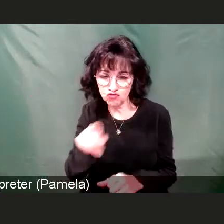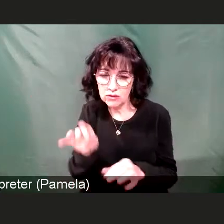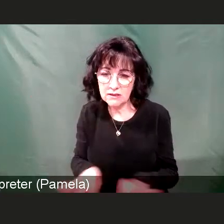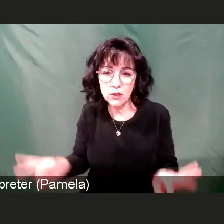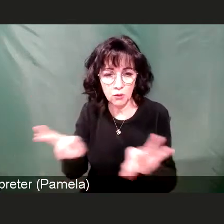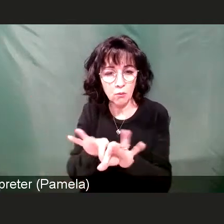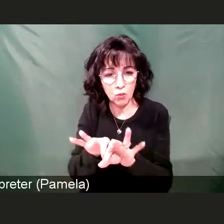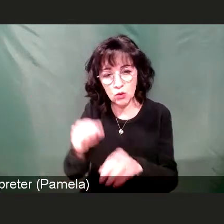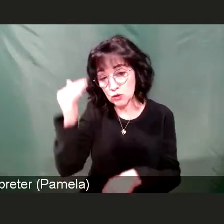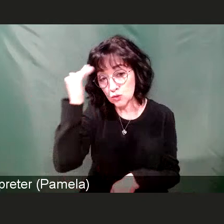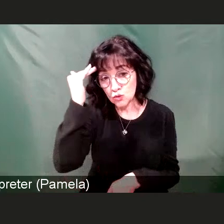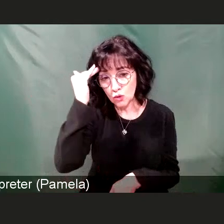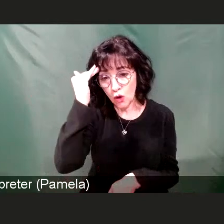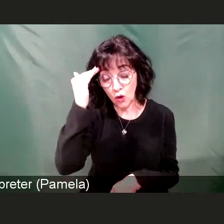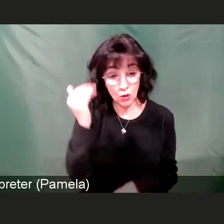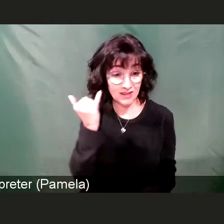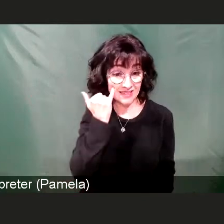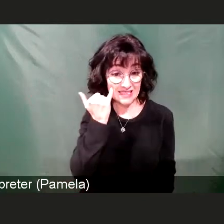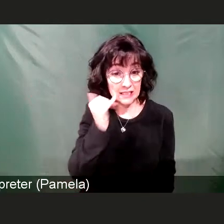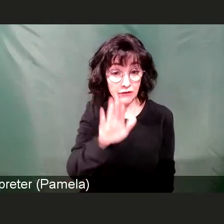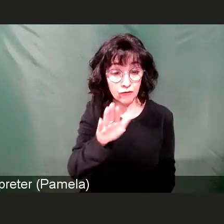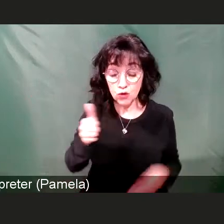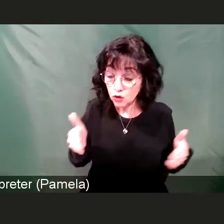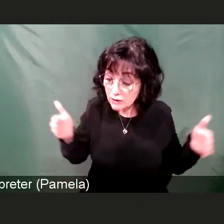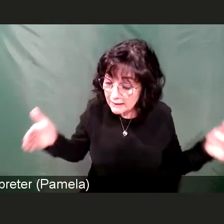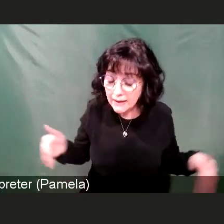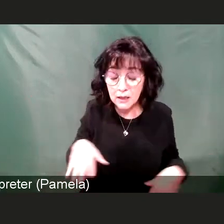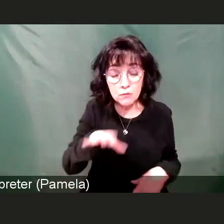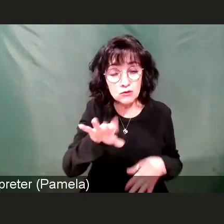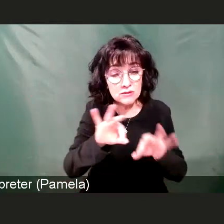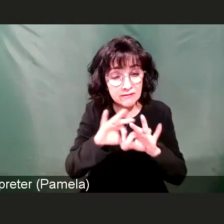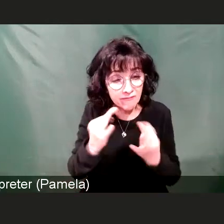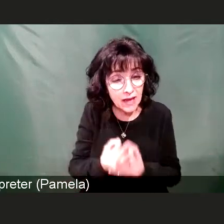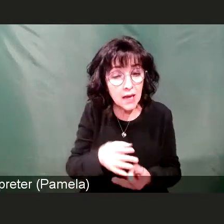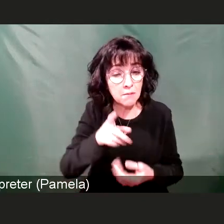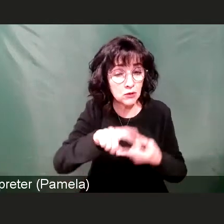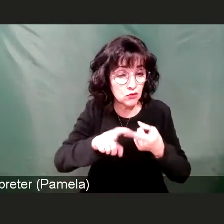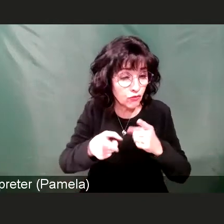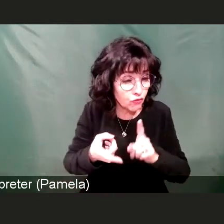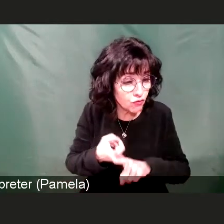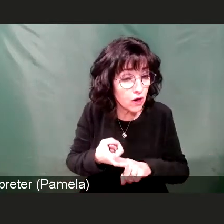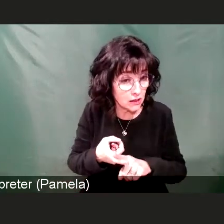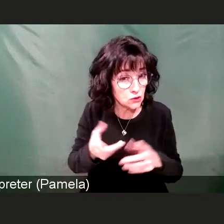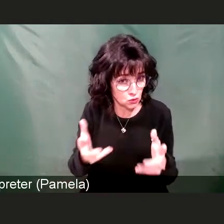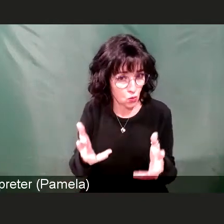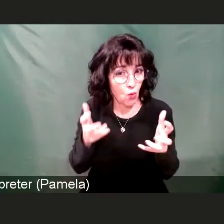If you have neighbors or family or friends that want to, that want to get on the waiting list